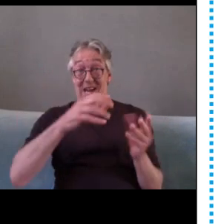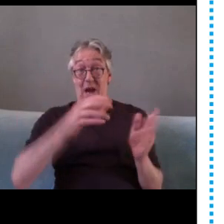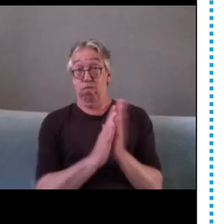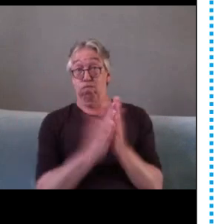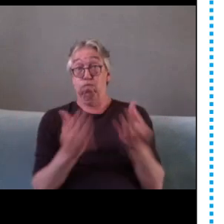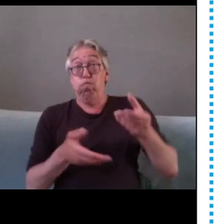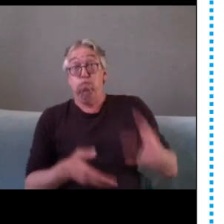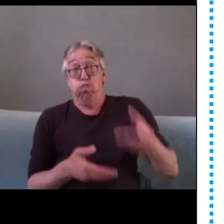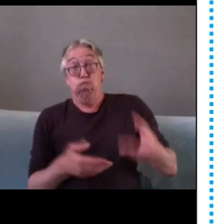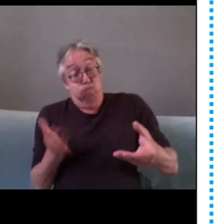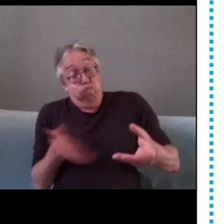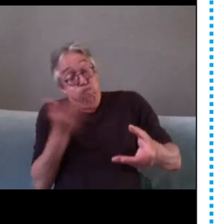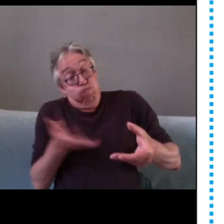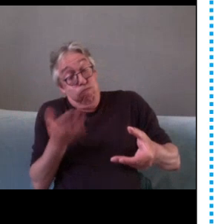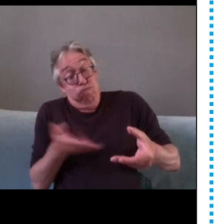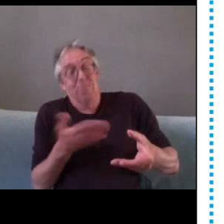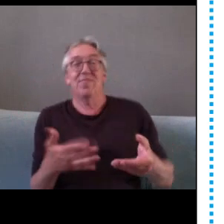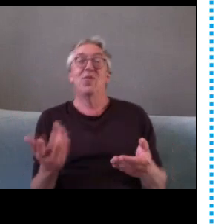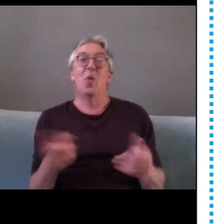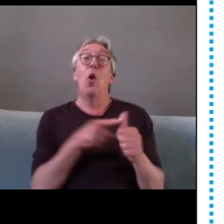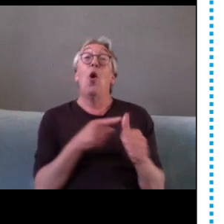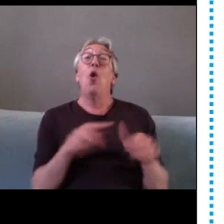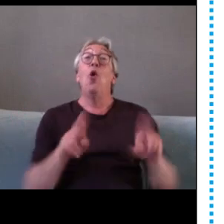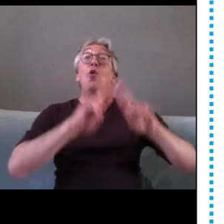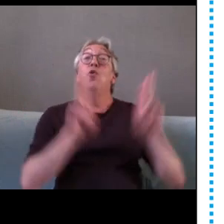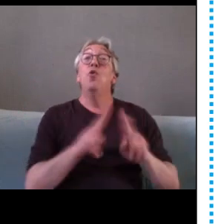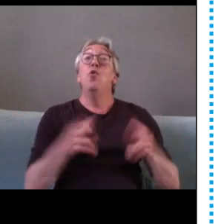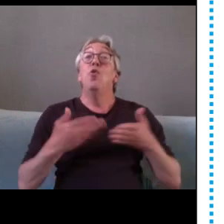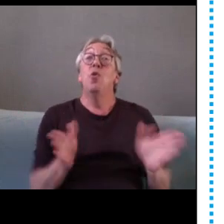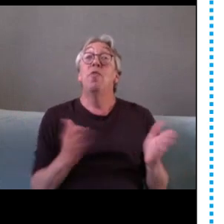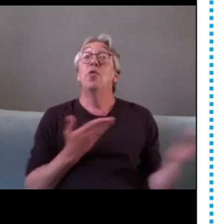For universal services they'll be basically what they are.